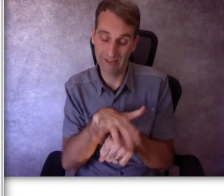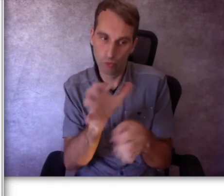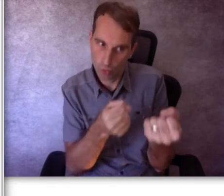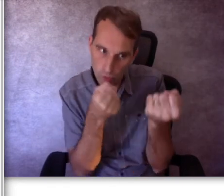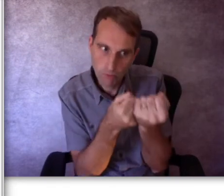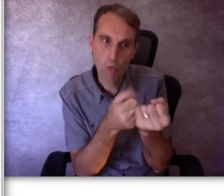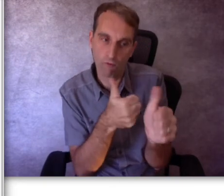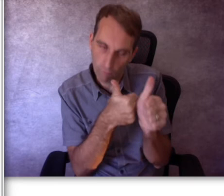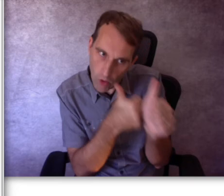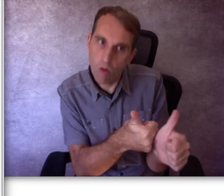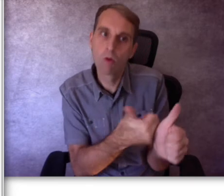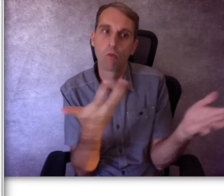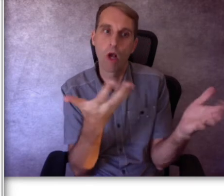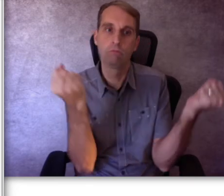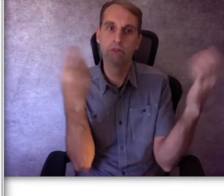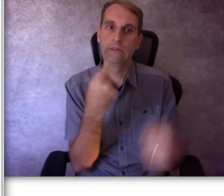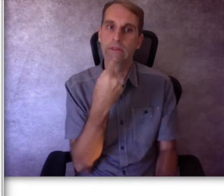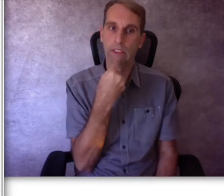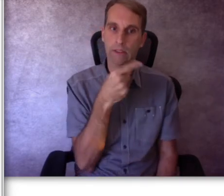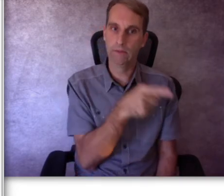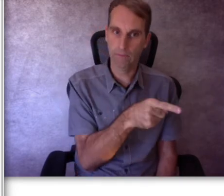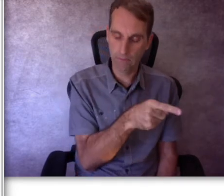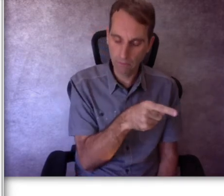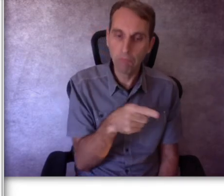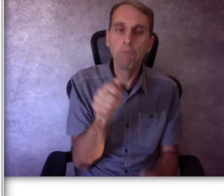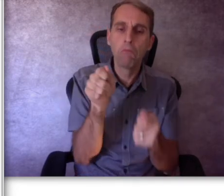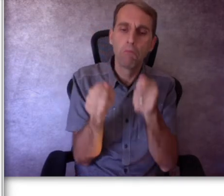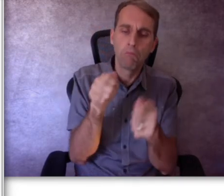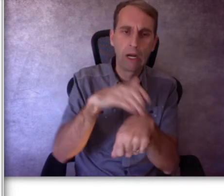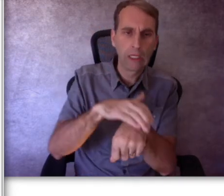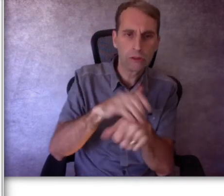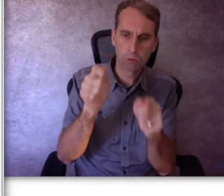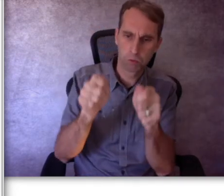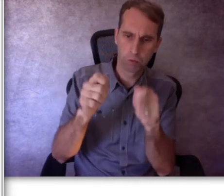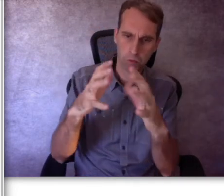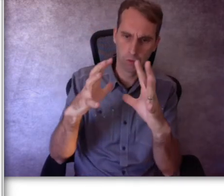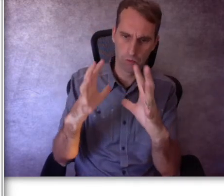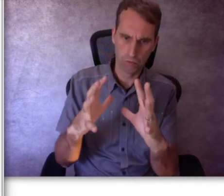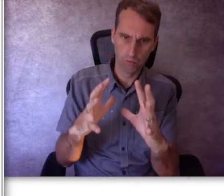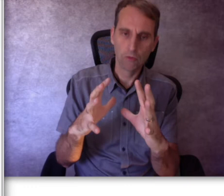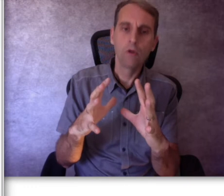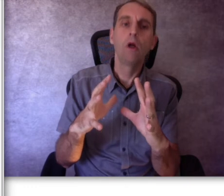The English is designed to support what is being said in American Sign Language. There are some edits that have been done to the English,